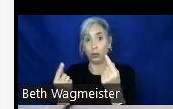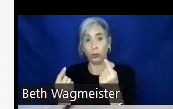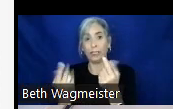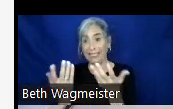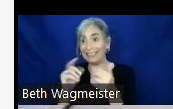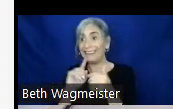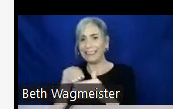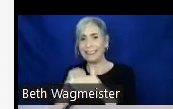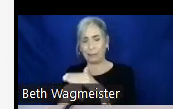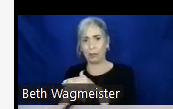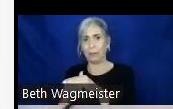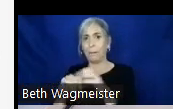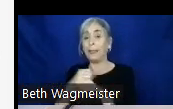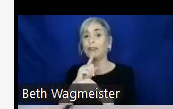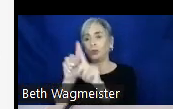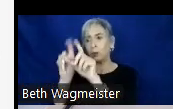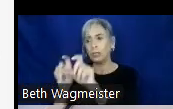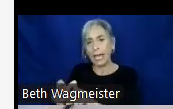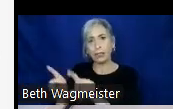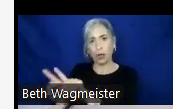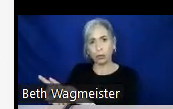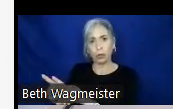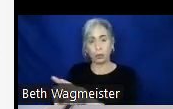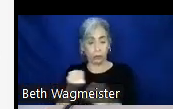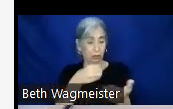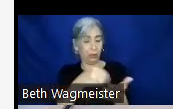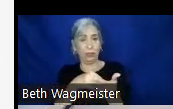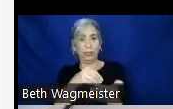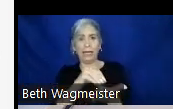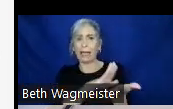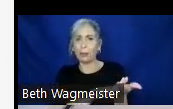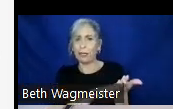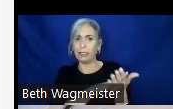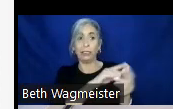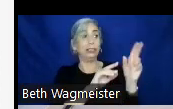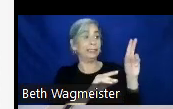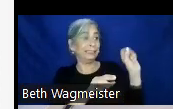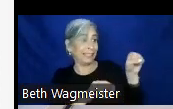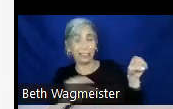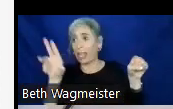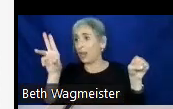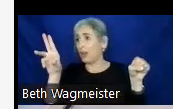In the design system, you can do things like document dos, don'ts, got ya's. Here's an